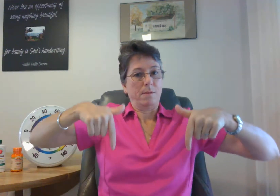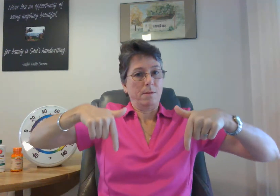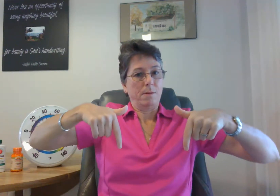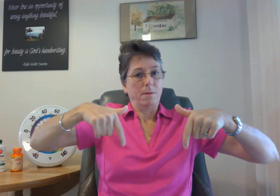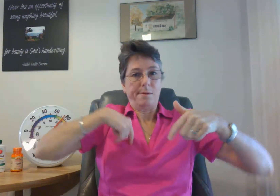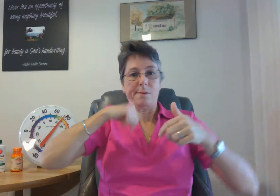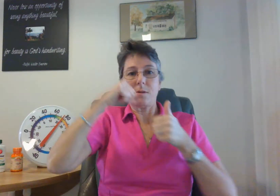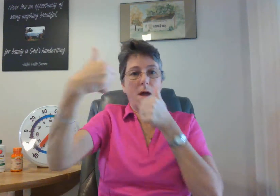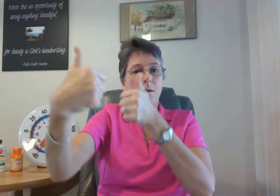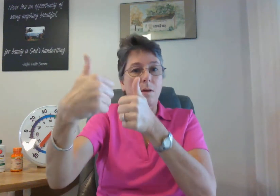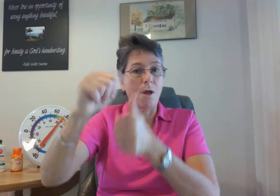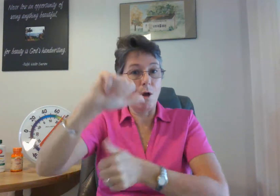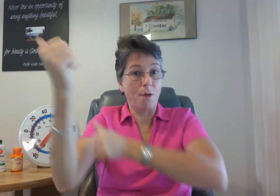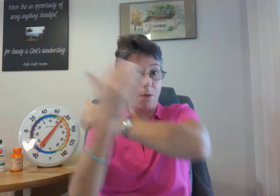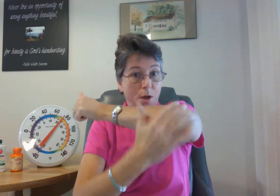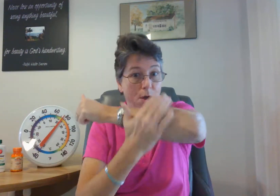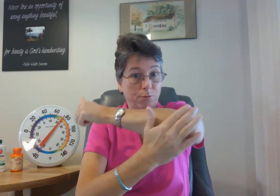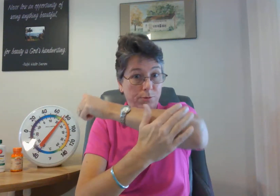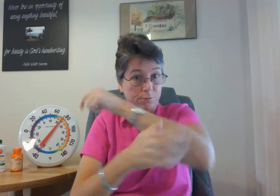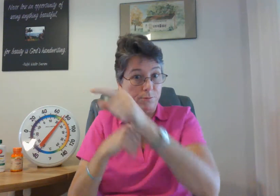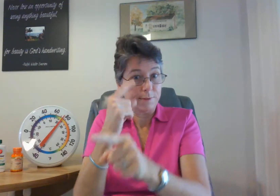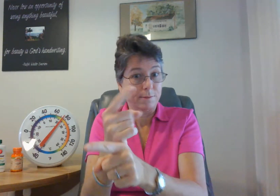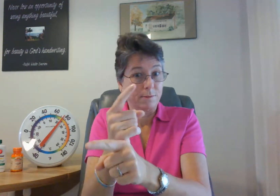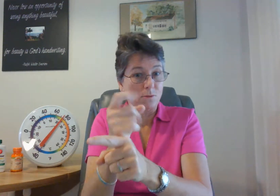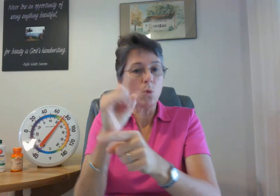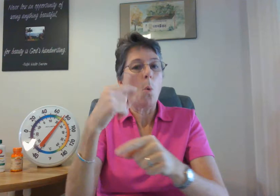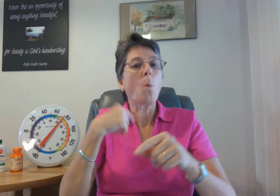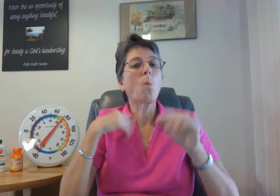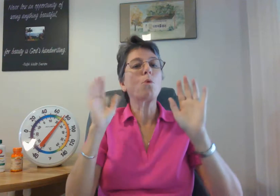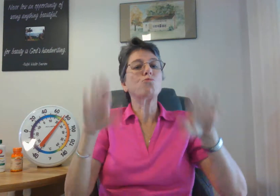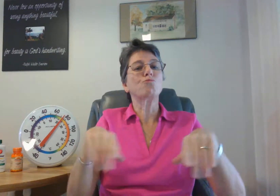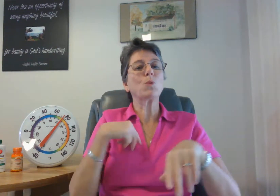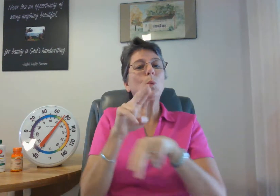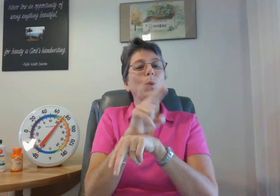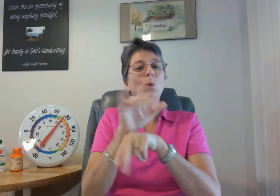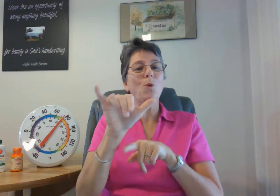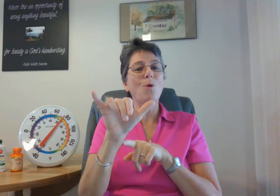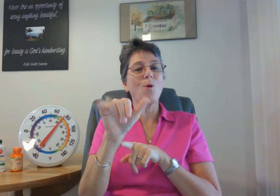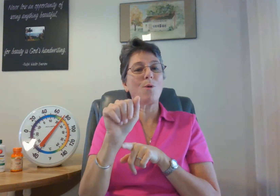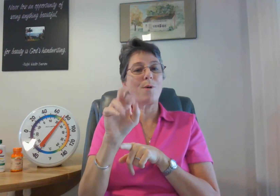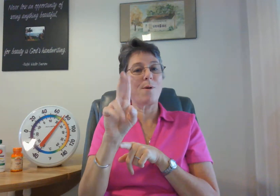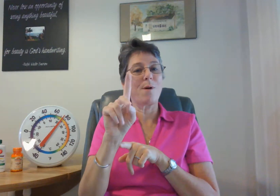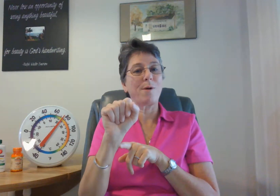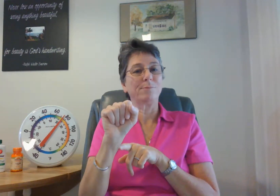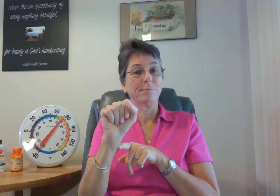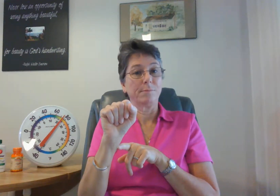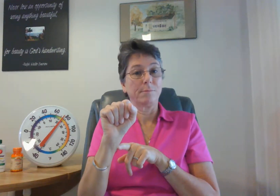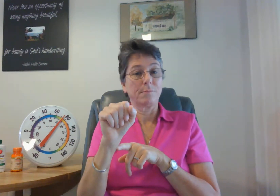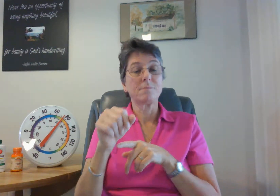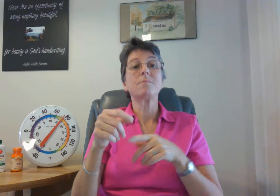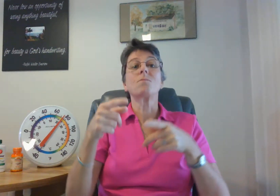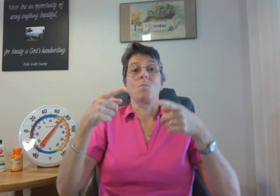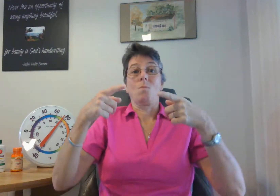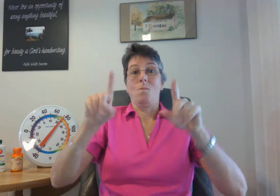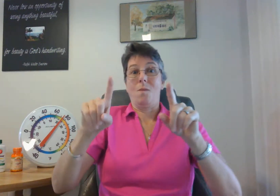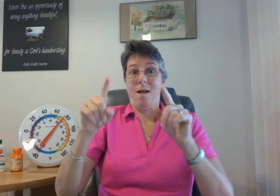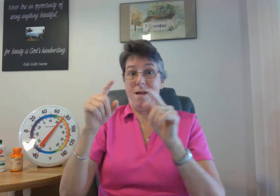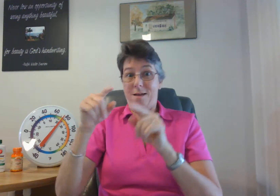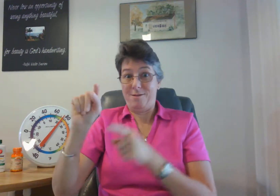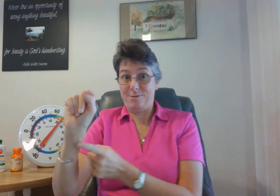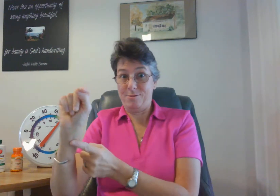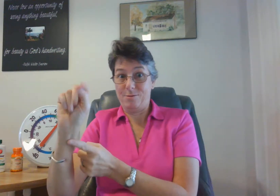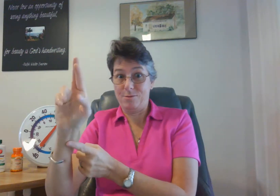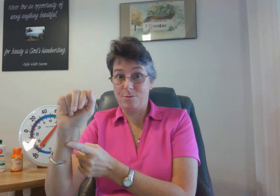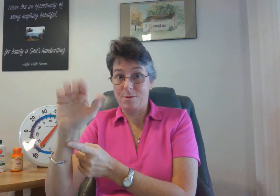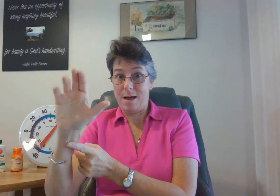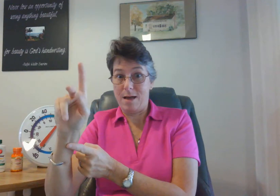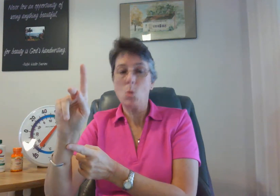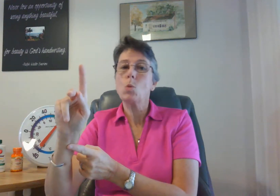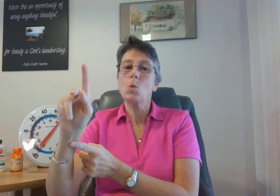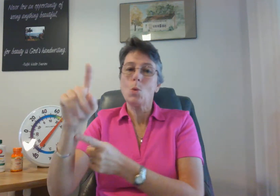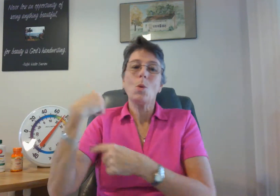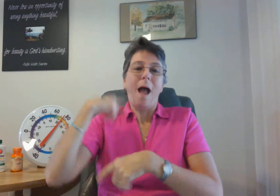See the abbreviation, mL?